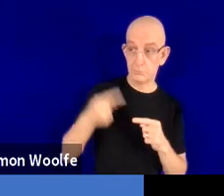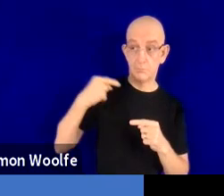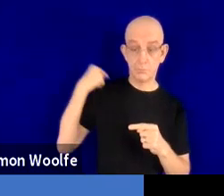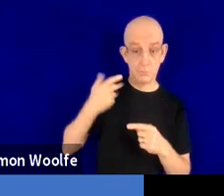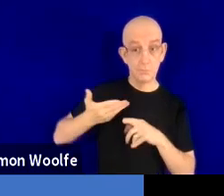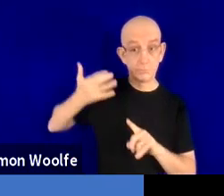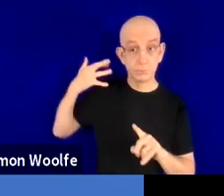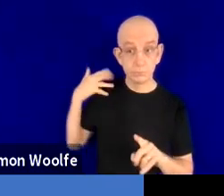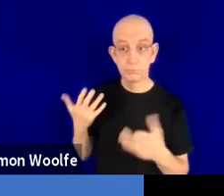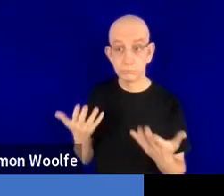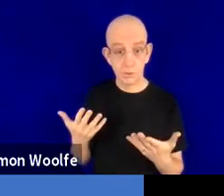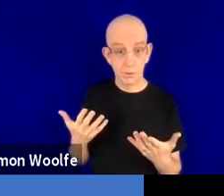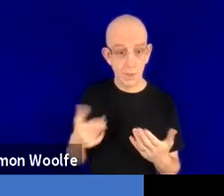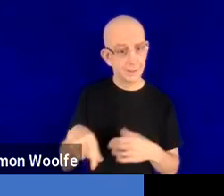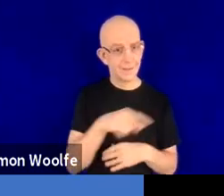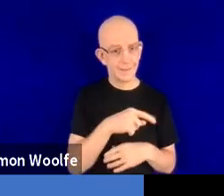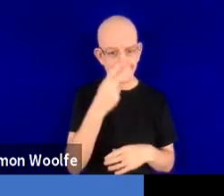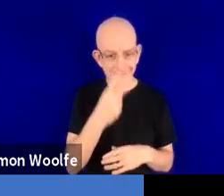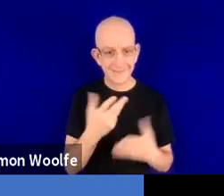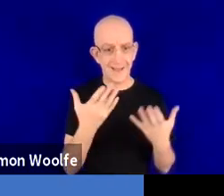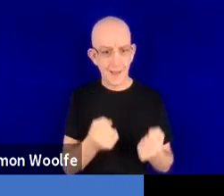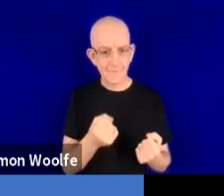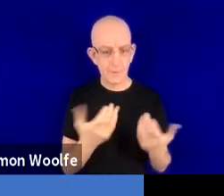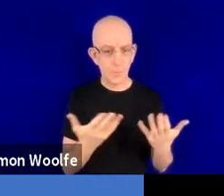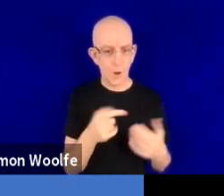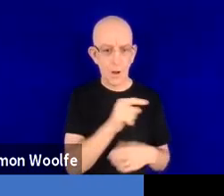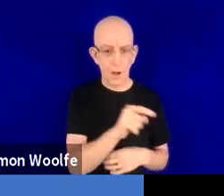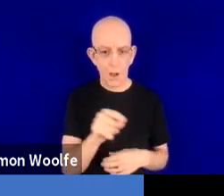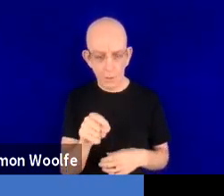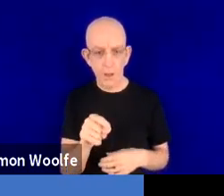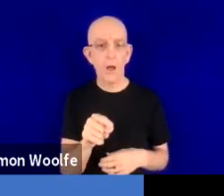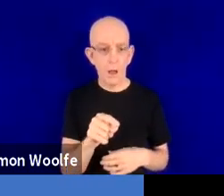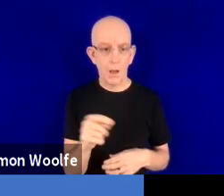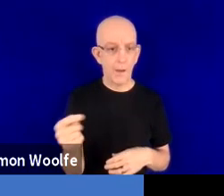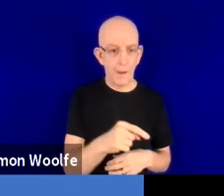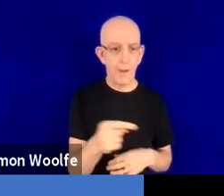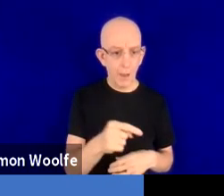And there were many challenges in doing this. Often the process was done through existing waiting lists